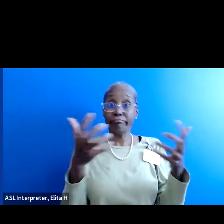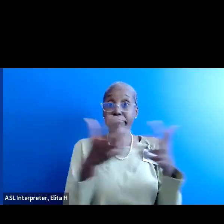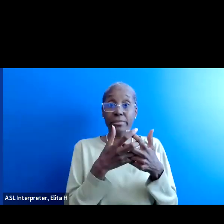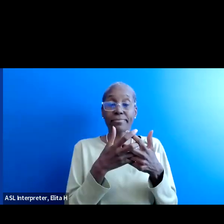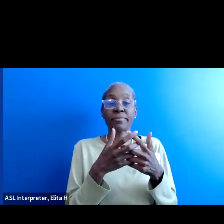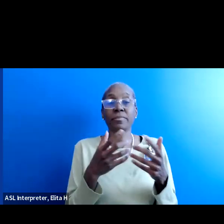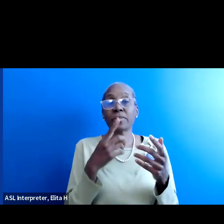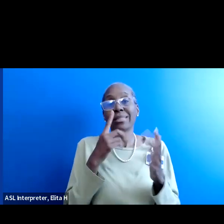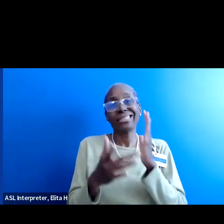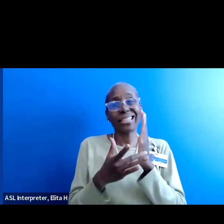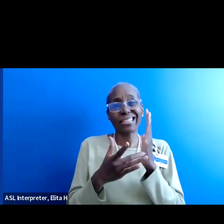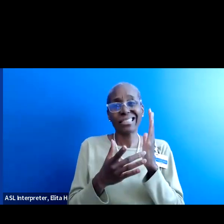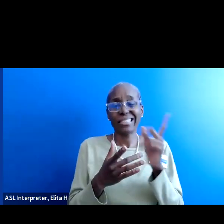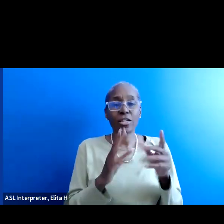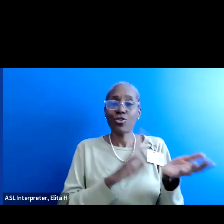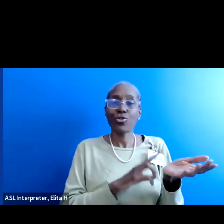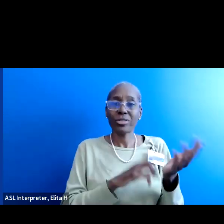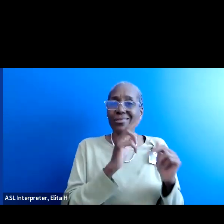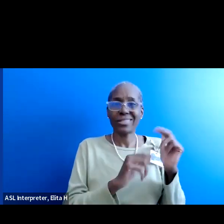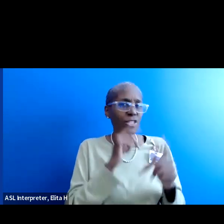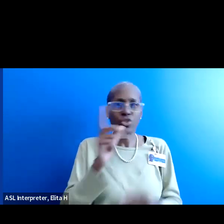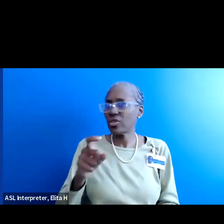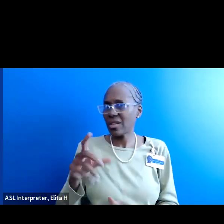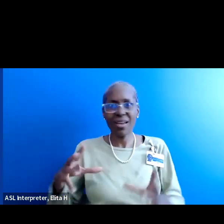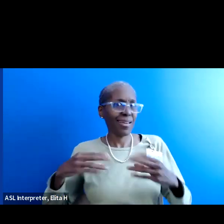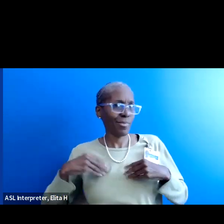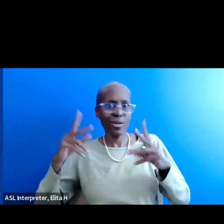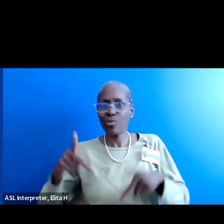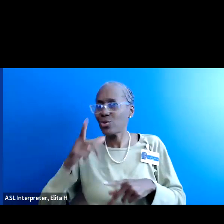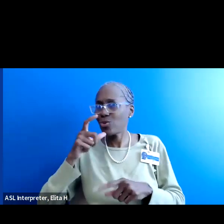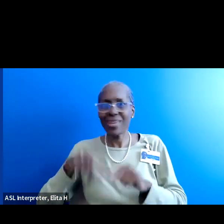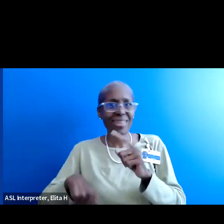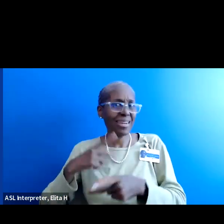Because technically, a nursing facility is not supposed to admit someone that they cannot meet their care needs.